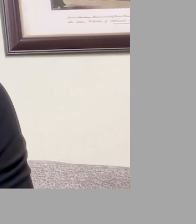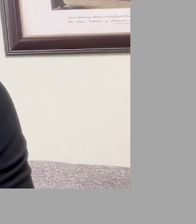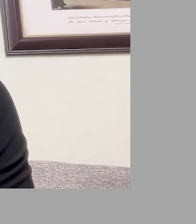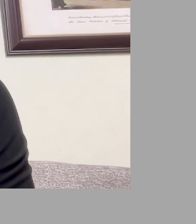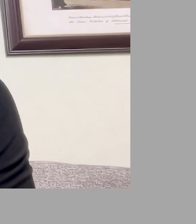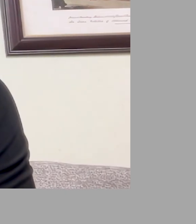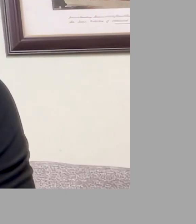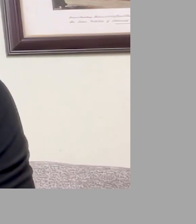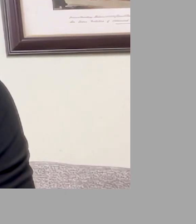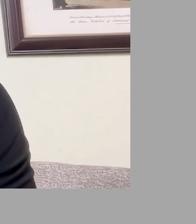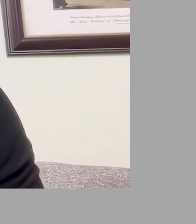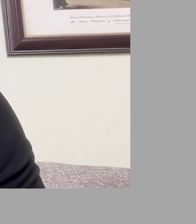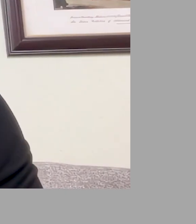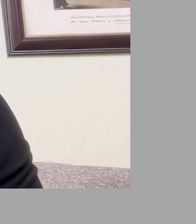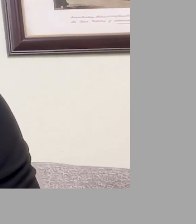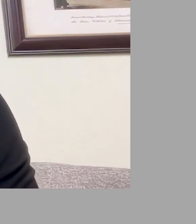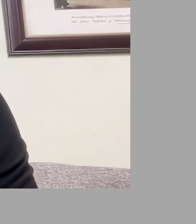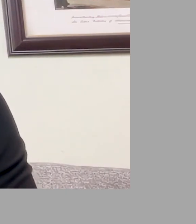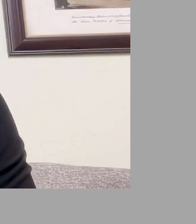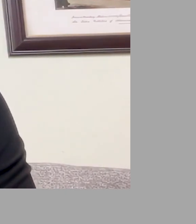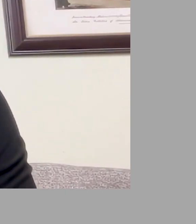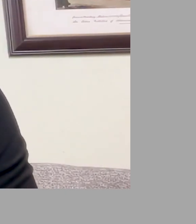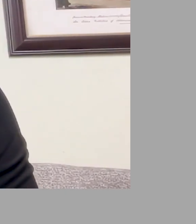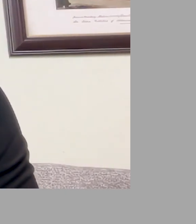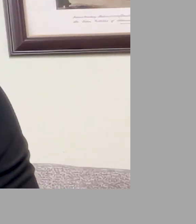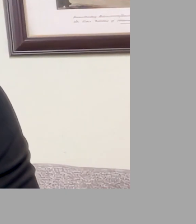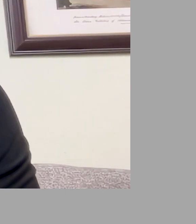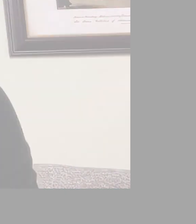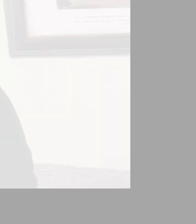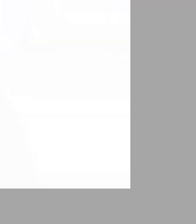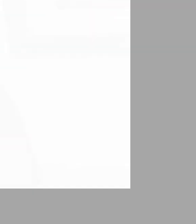to earlier diagnosis, risk stratification and prevention of heart failure.